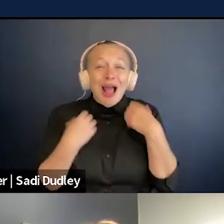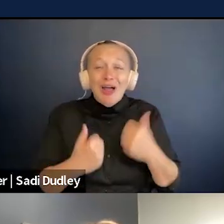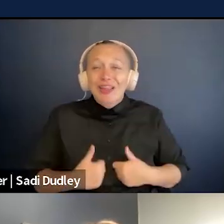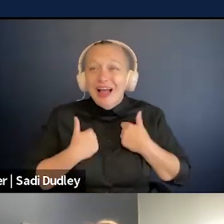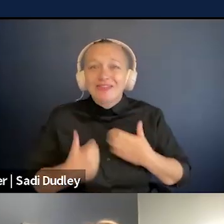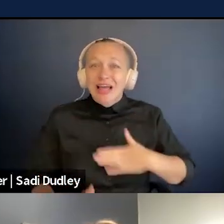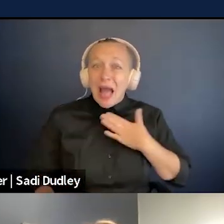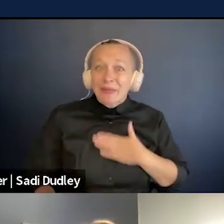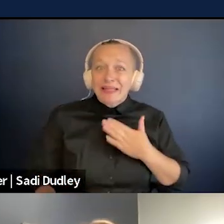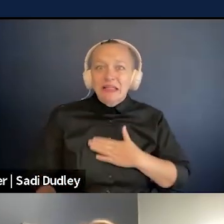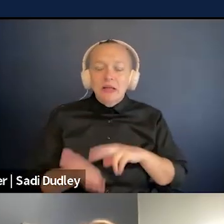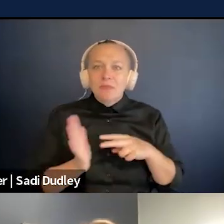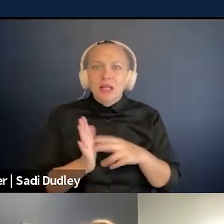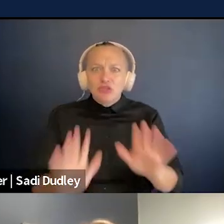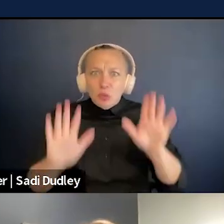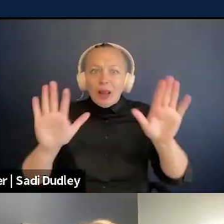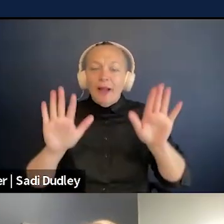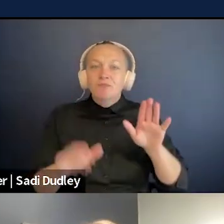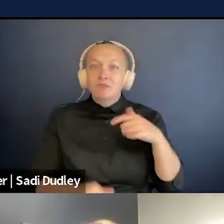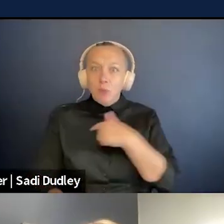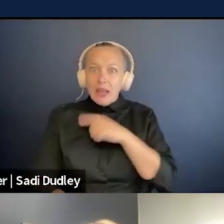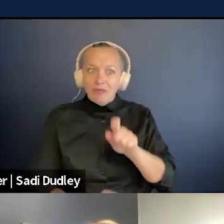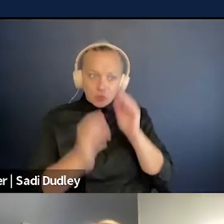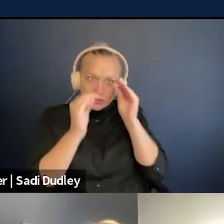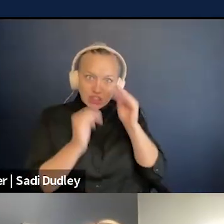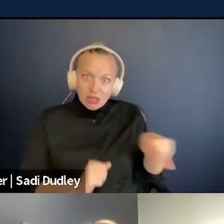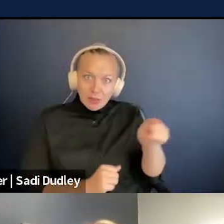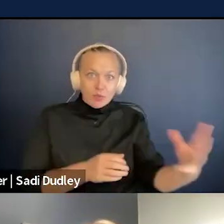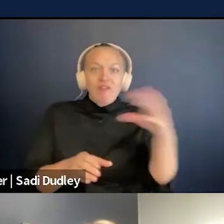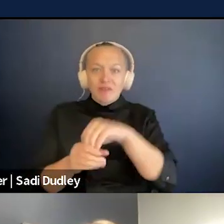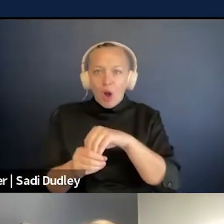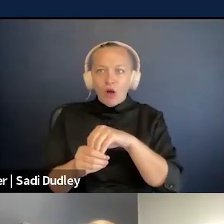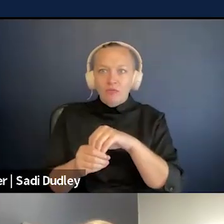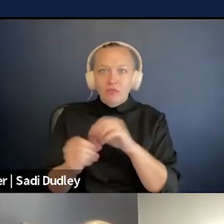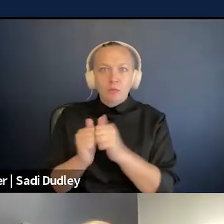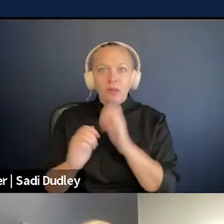So they need to be taught and scaffolded into being included in that conversation as well.